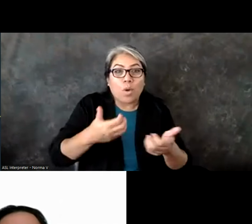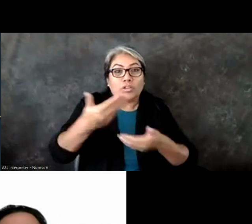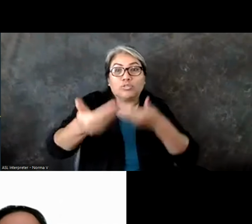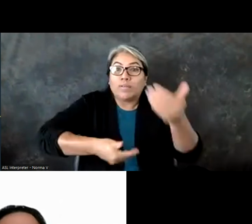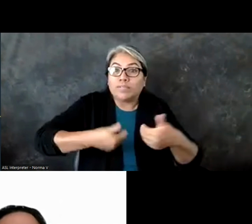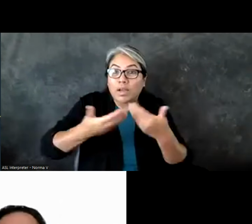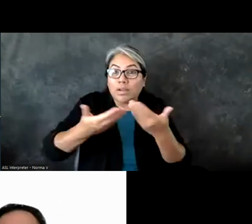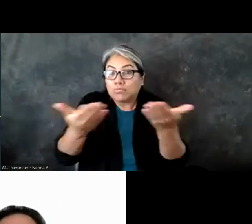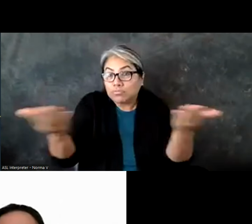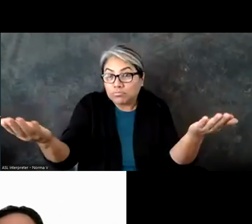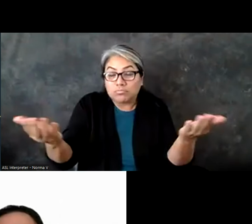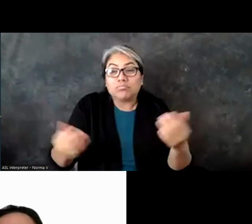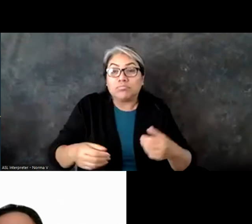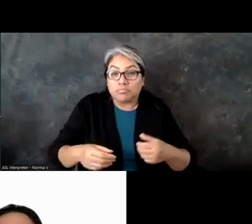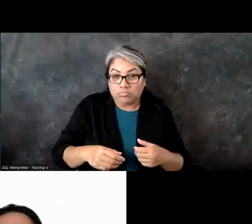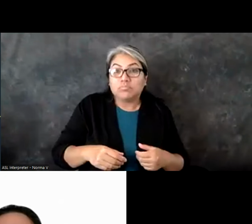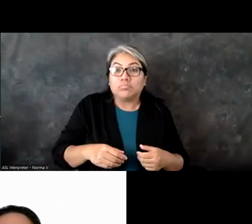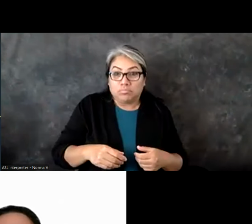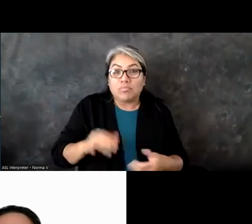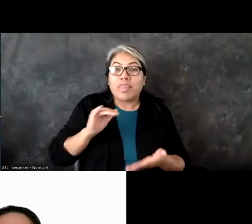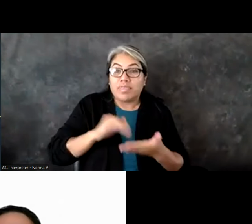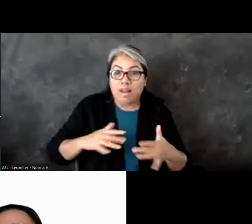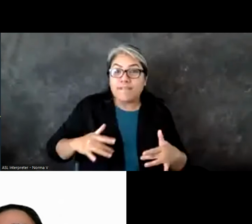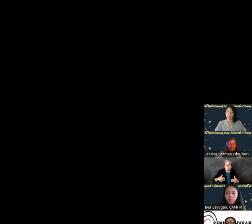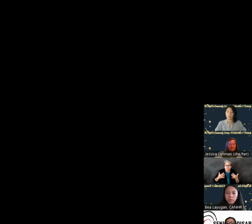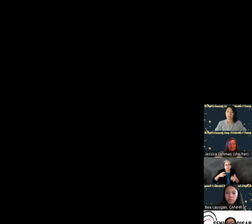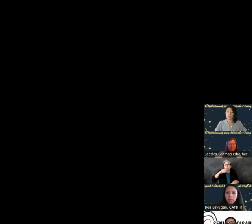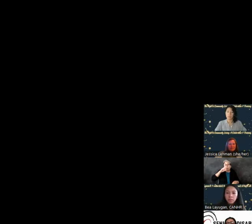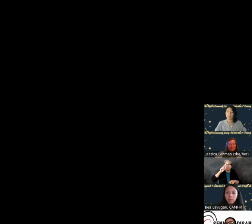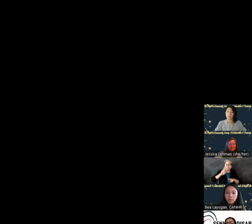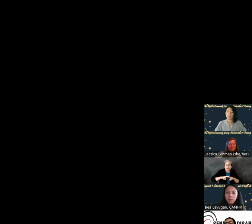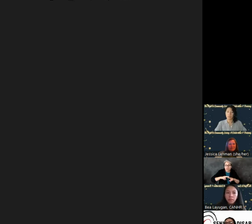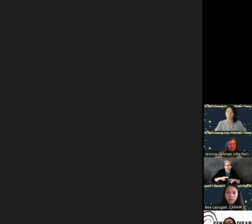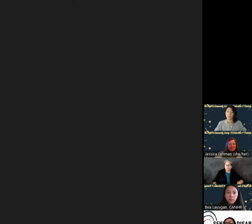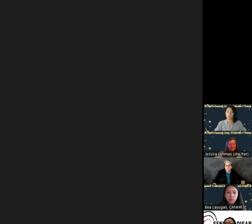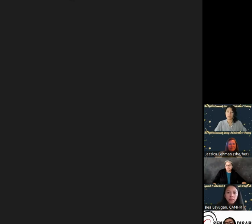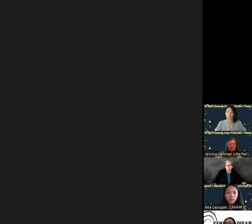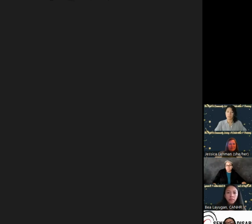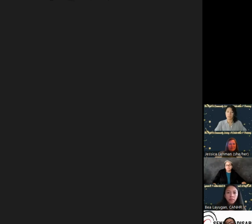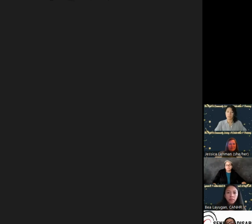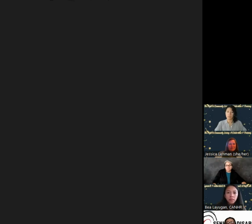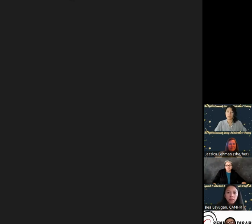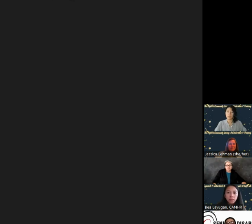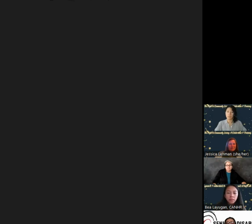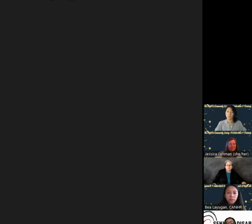And so soon we're going to have an action. And I wanted